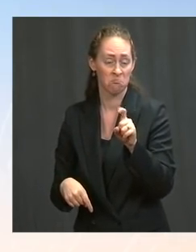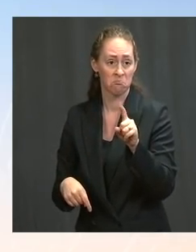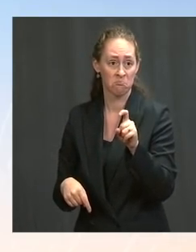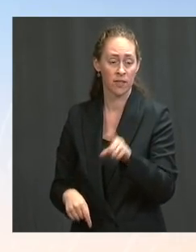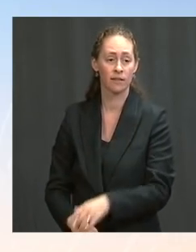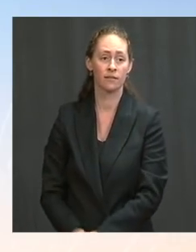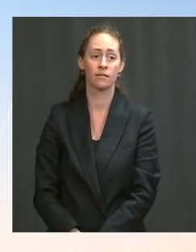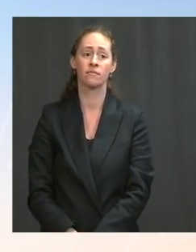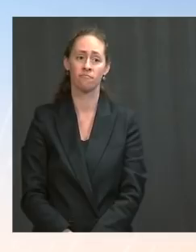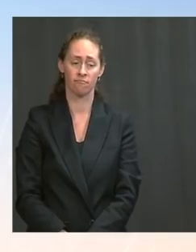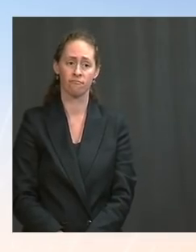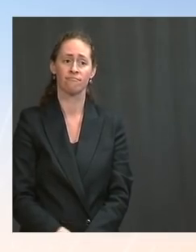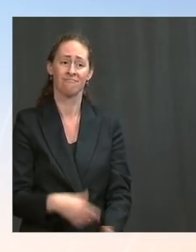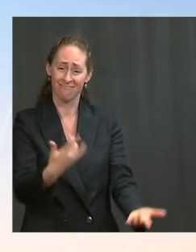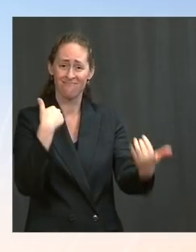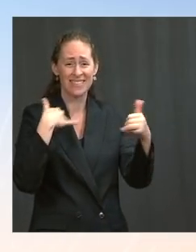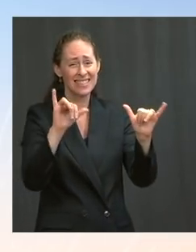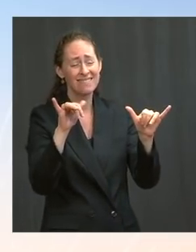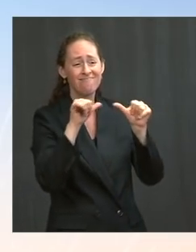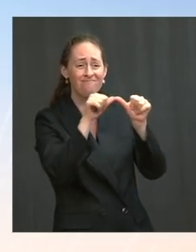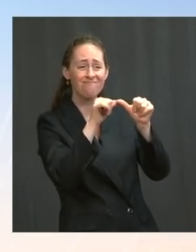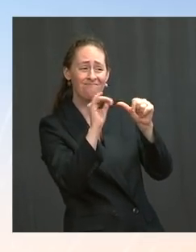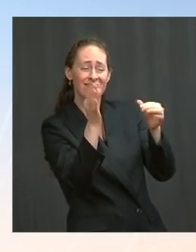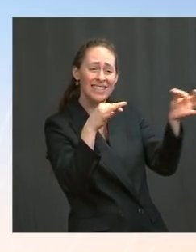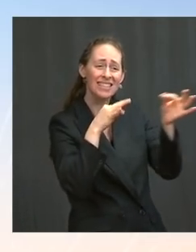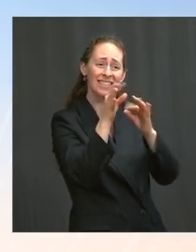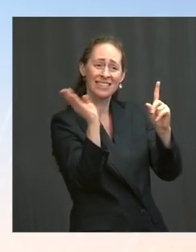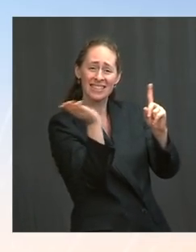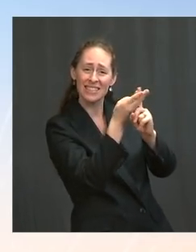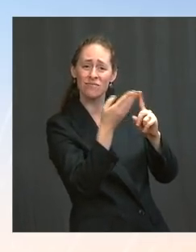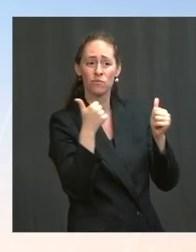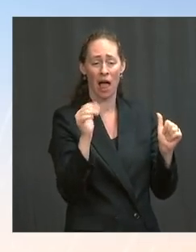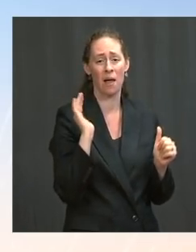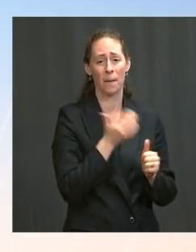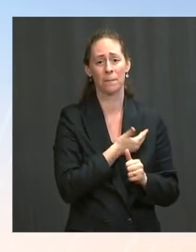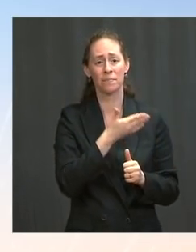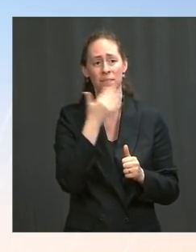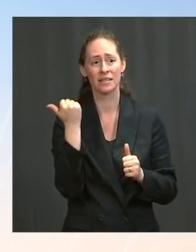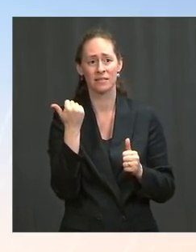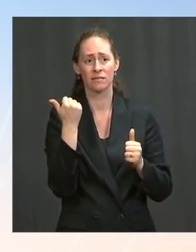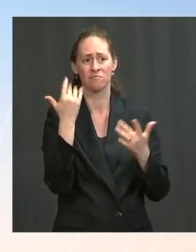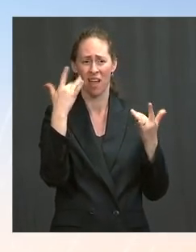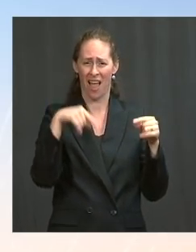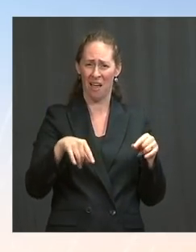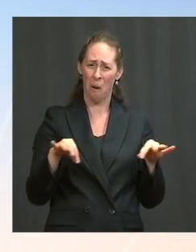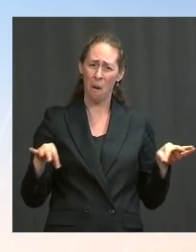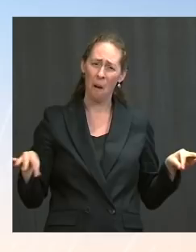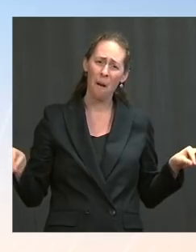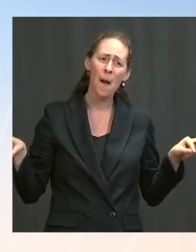continue to convey to Democrats and Republicans why this package is something that will help their constituents across the country.